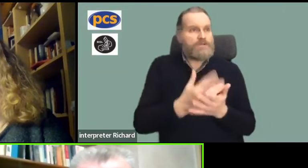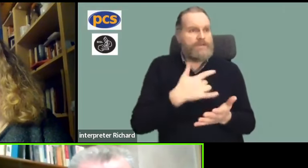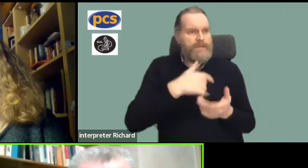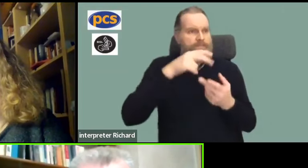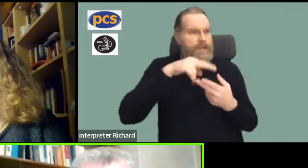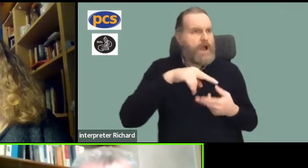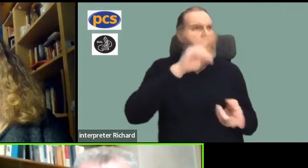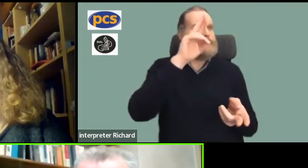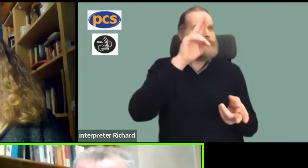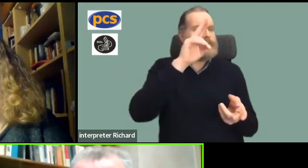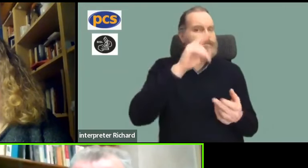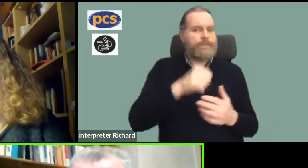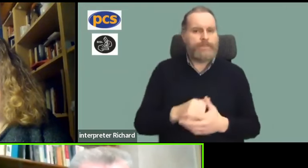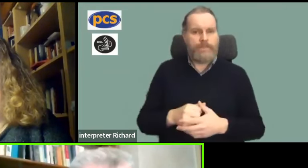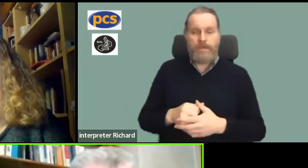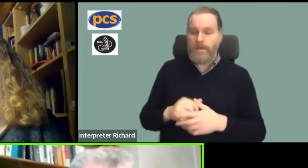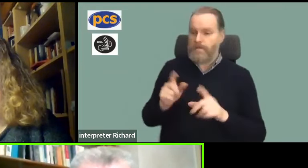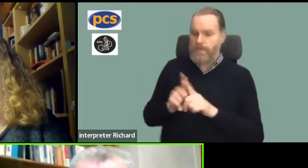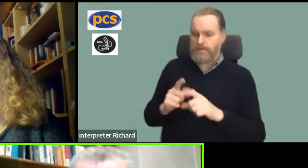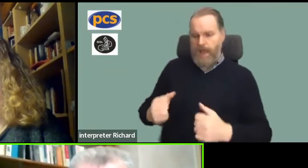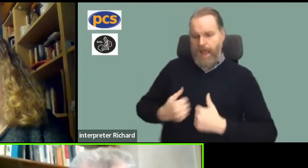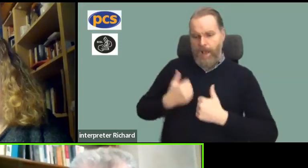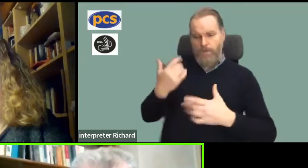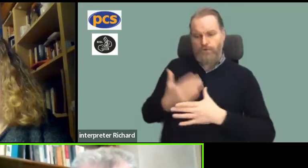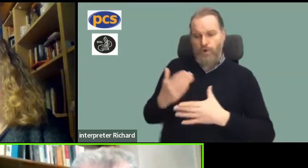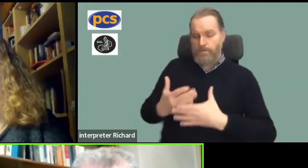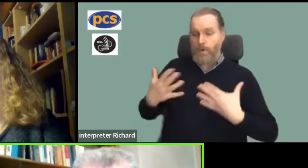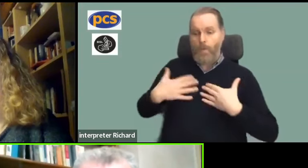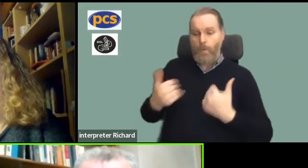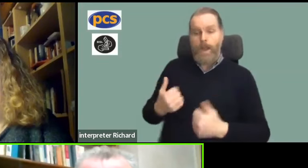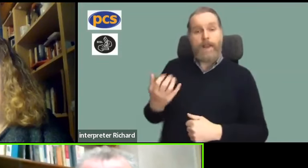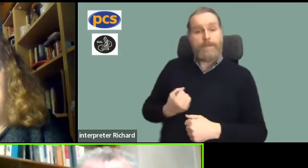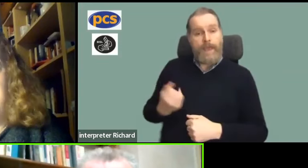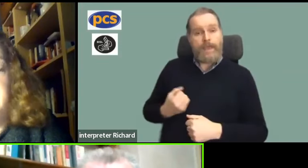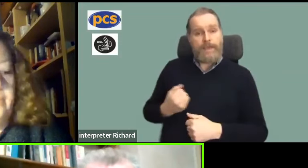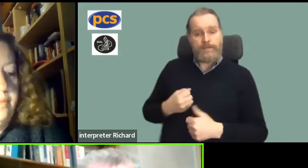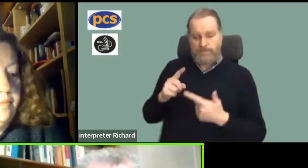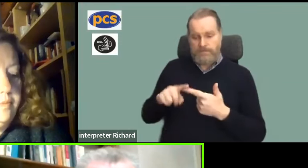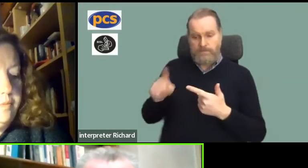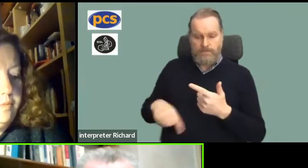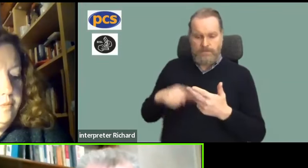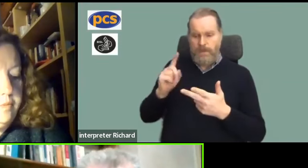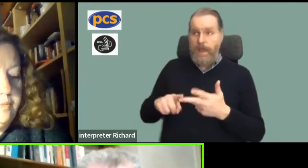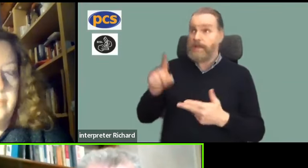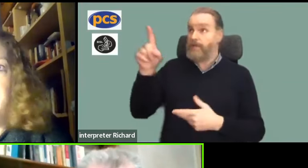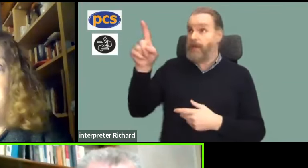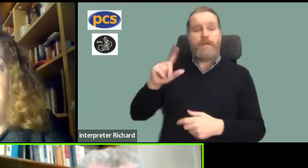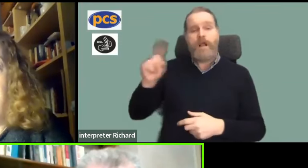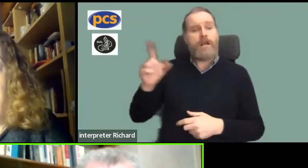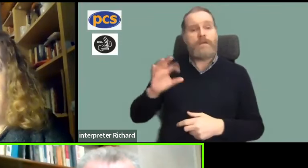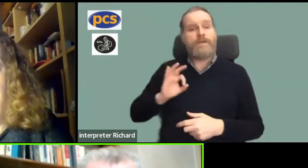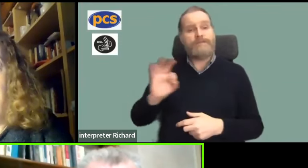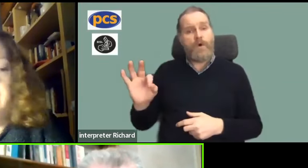Secondly, it is that the it is that the public sector is fairly is fairly well paid. Thirdly is fairly well paid Thirdly, they can't ot afford ot afford it afford it.